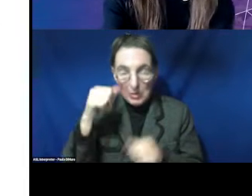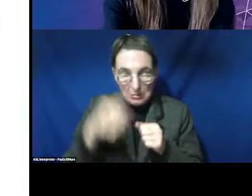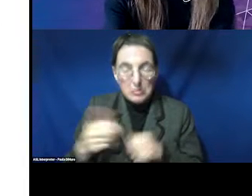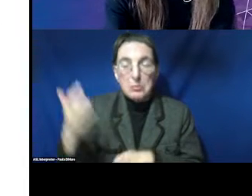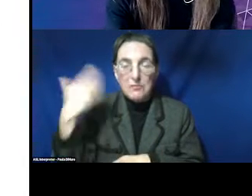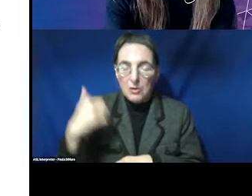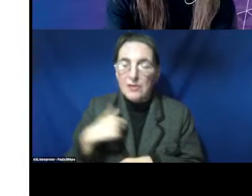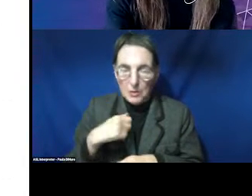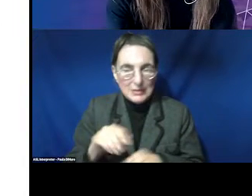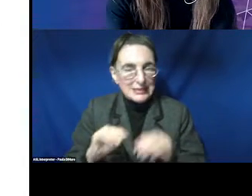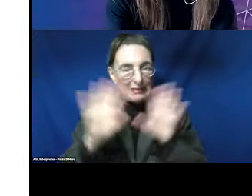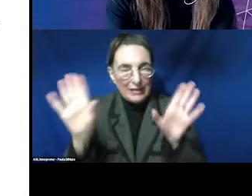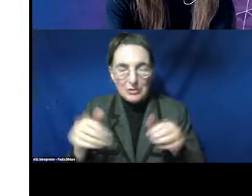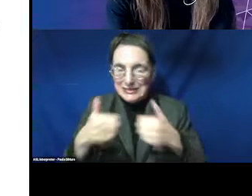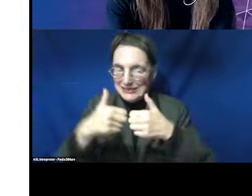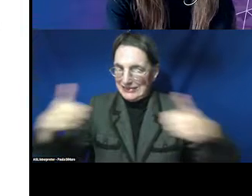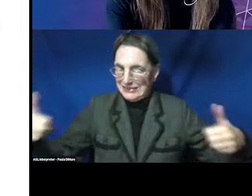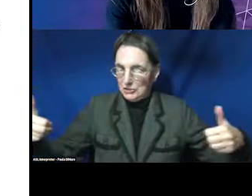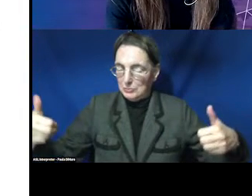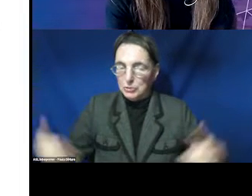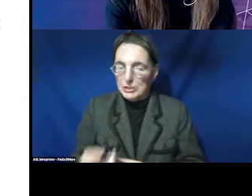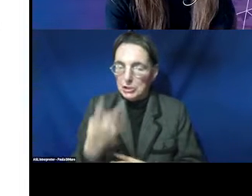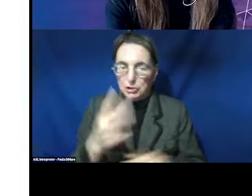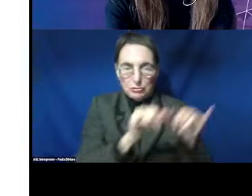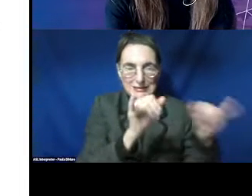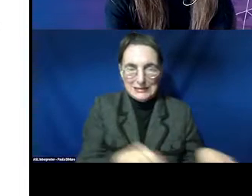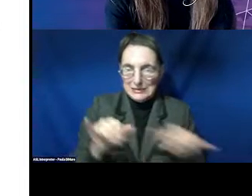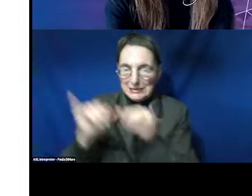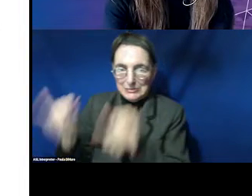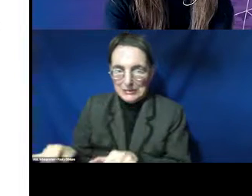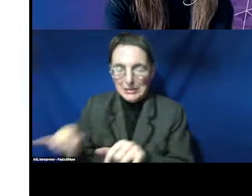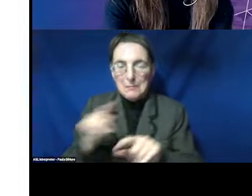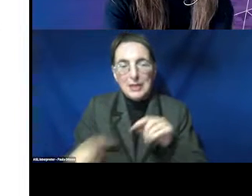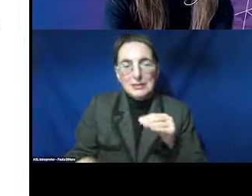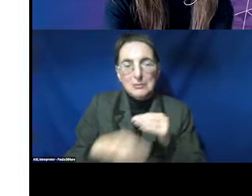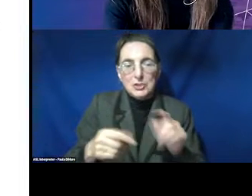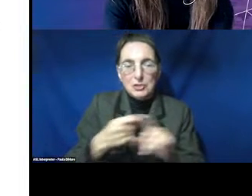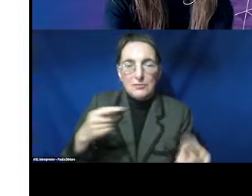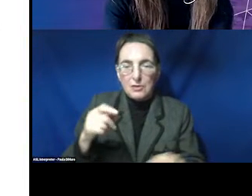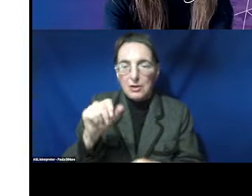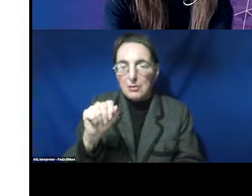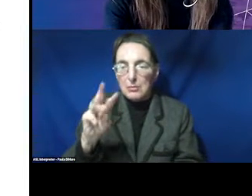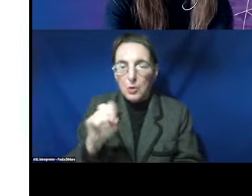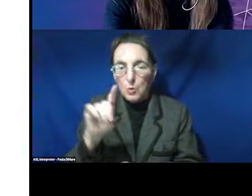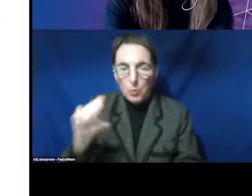But because supplements are from awards, you can treat one regardless of which system it was originally submitted under.